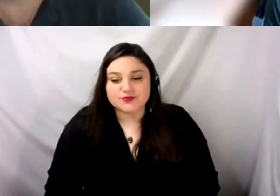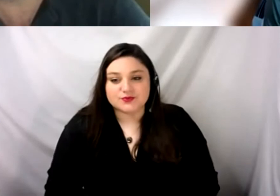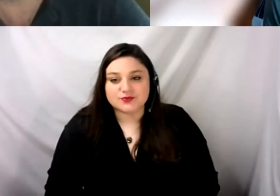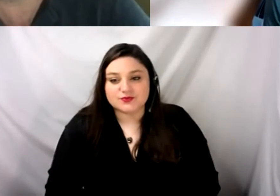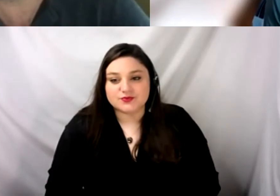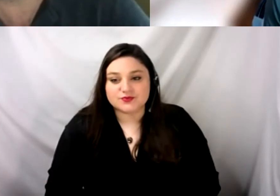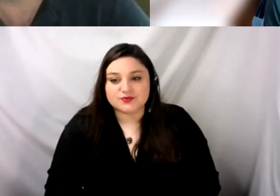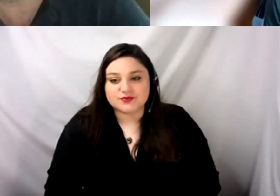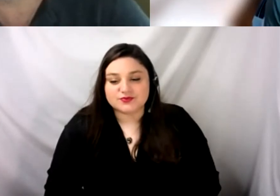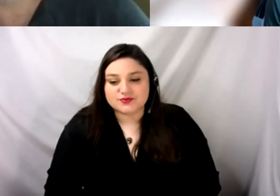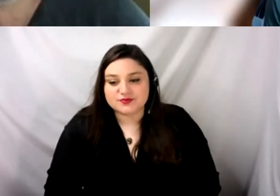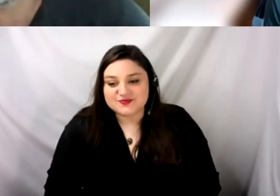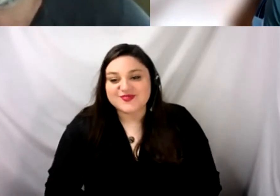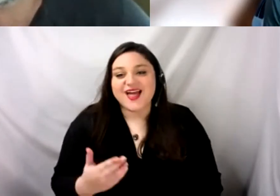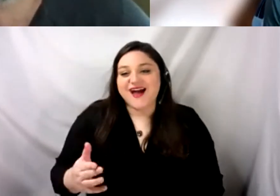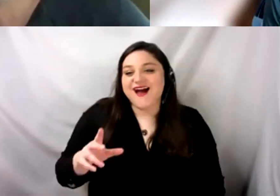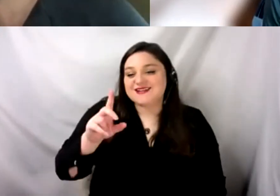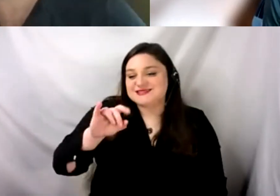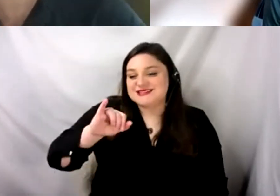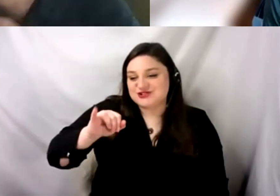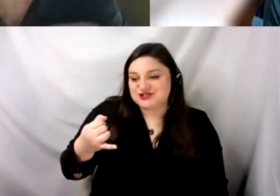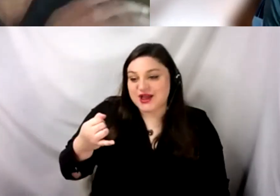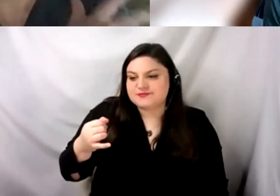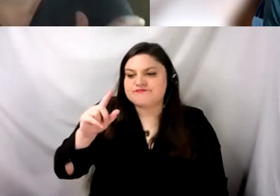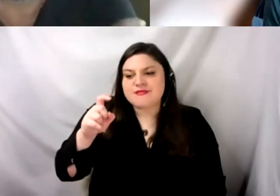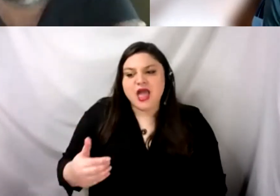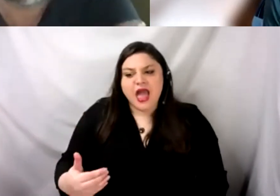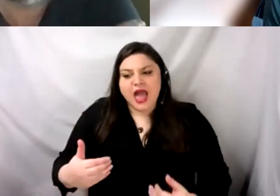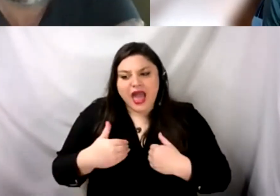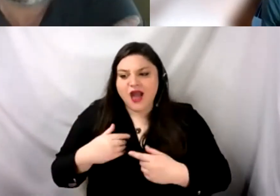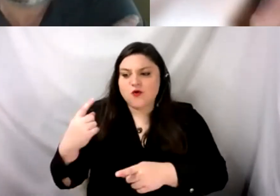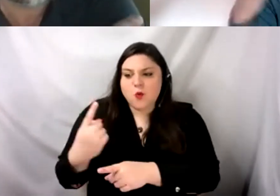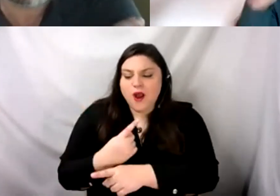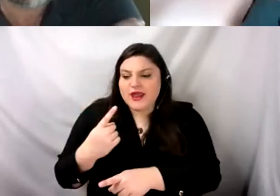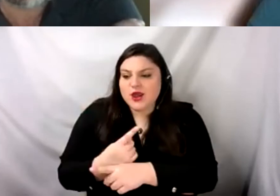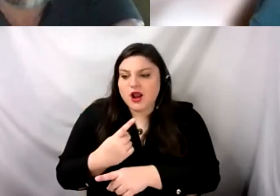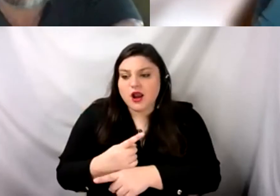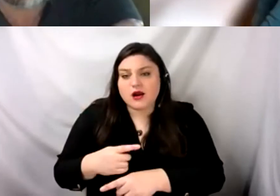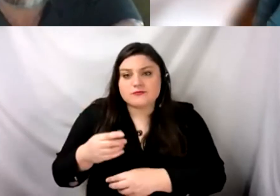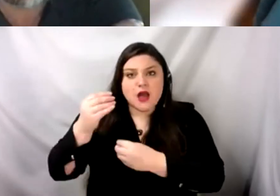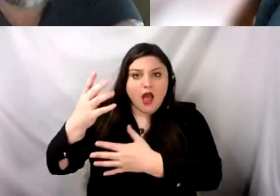Are the regular updates to the policy details ? Doesn't happen at a certain time on the website? GONZALO: I don't